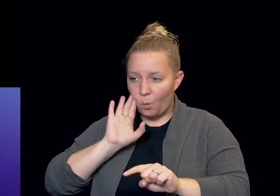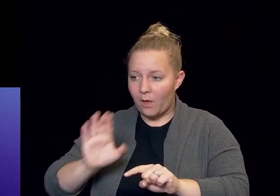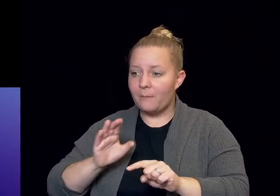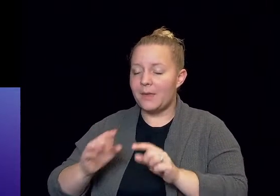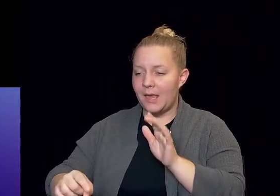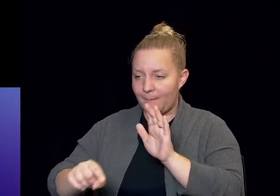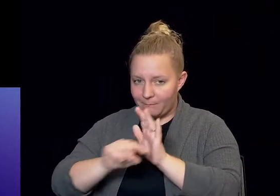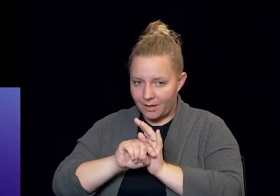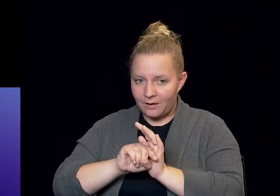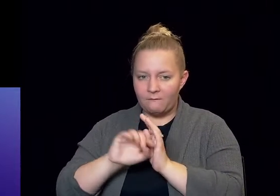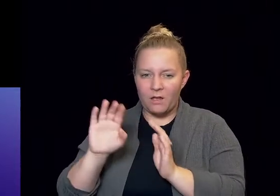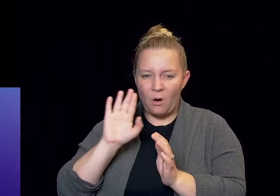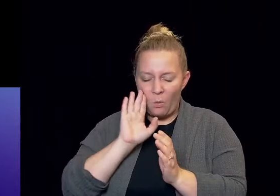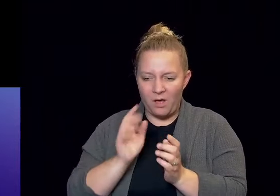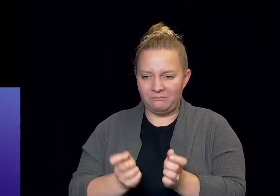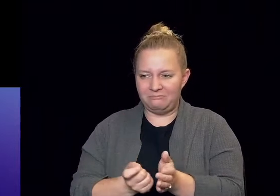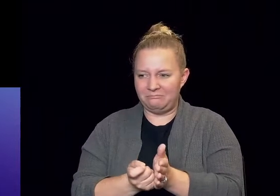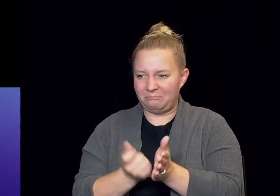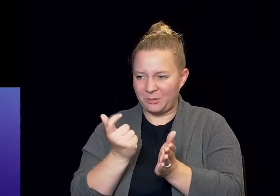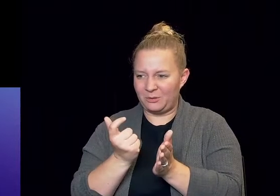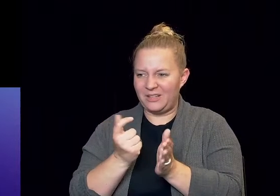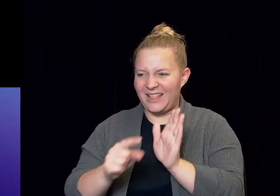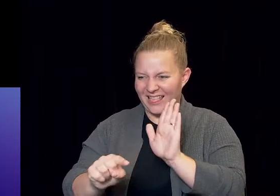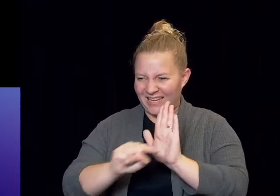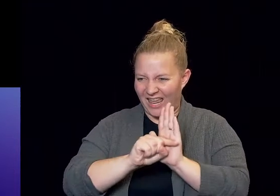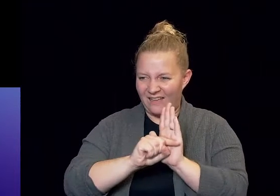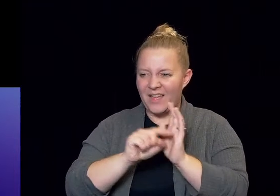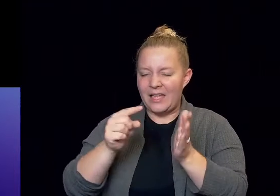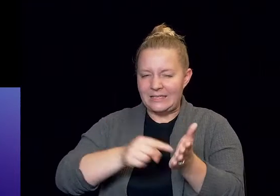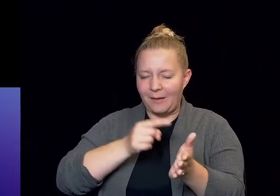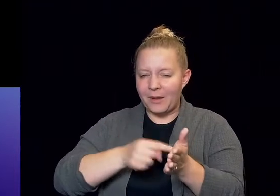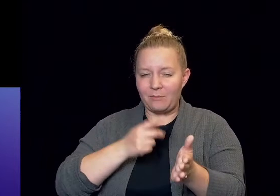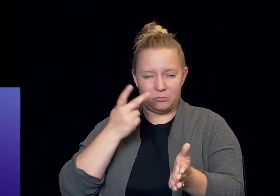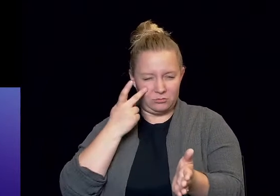I think sometimes seeing those negatives you think a subtraction sign. But, that's not subtraction